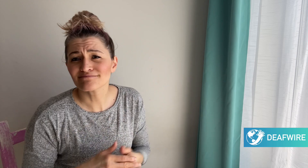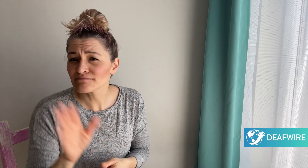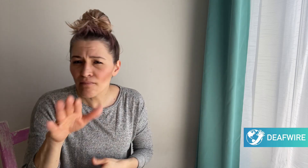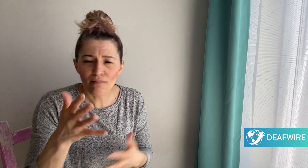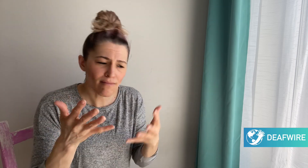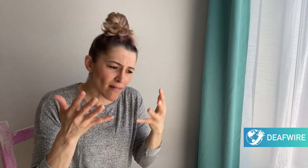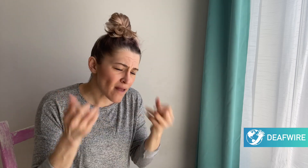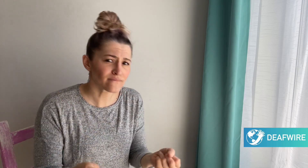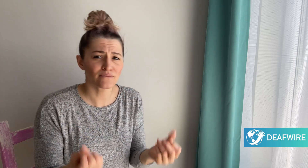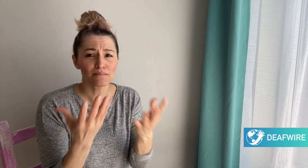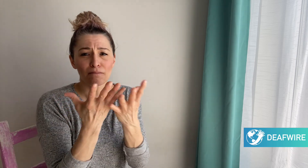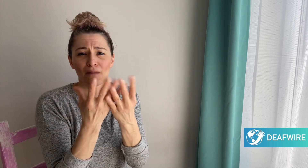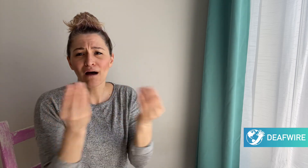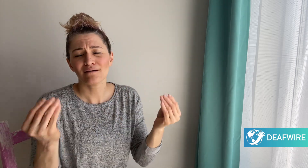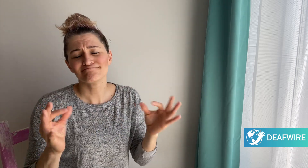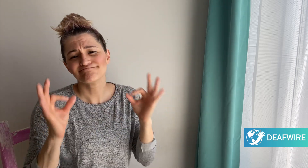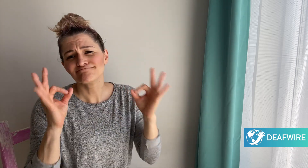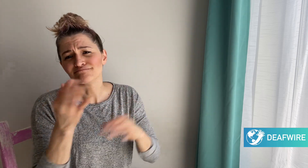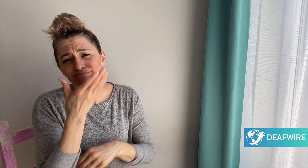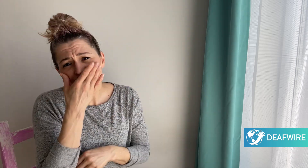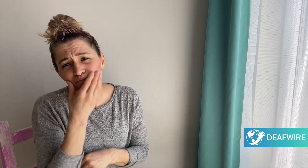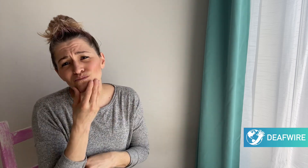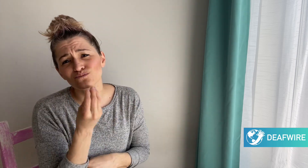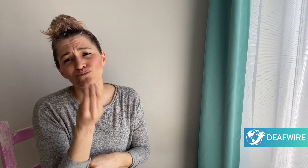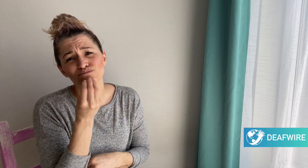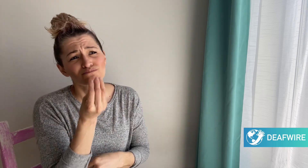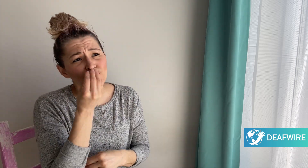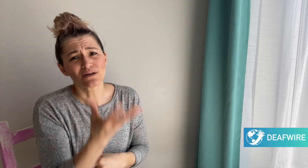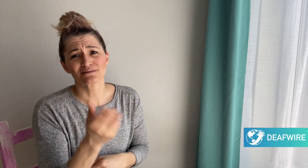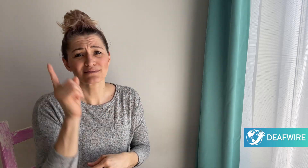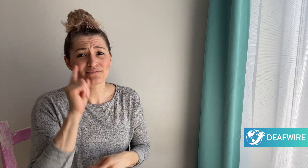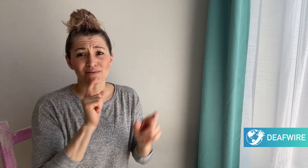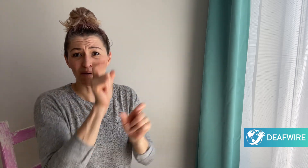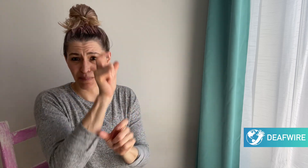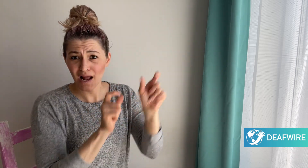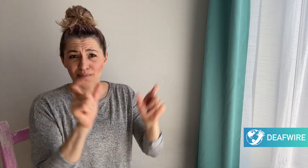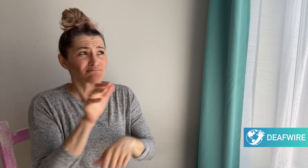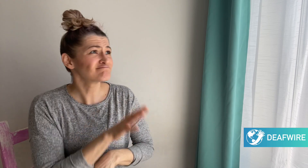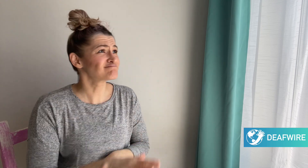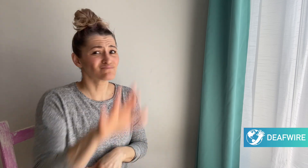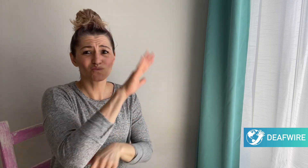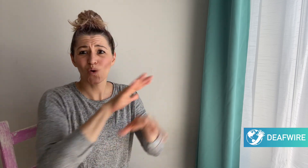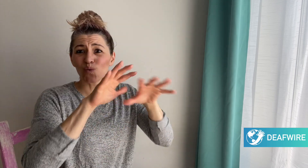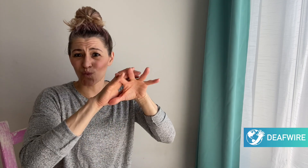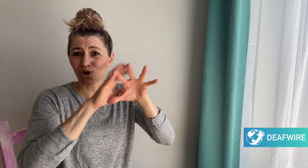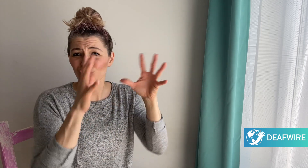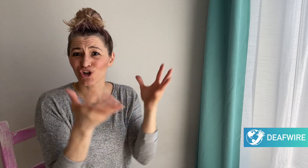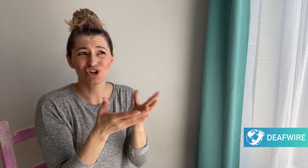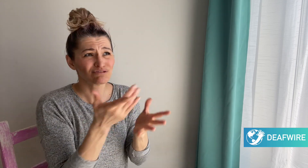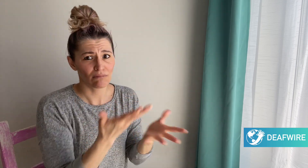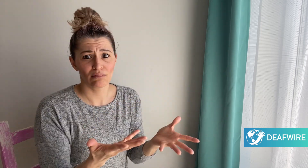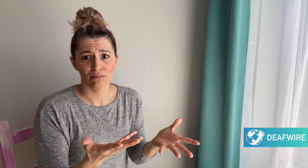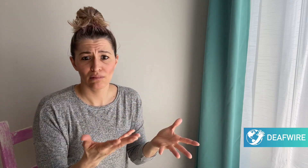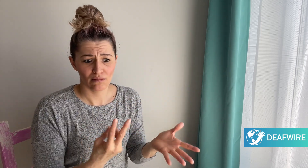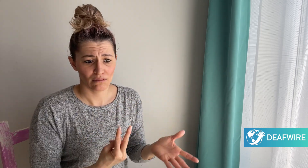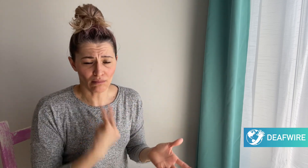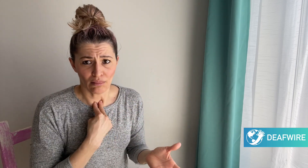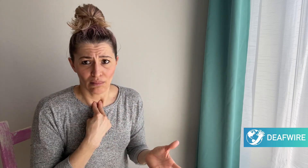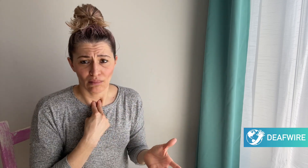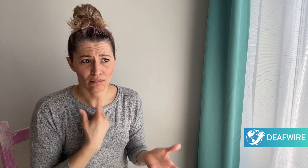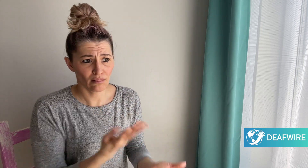There are many wonderful Deaf people around